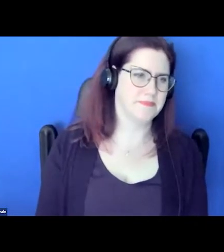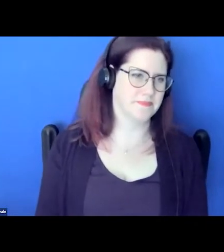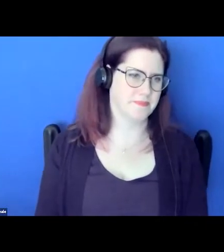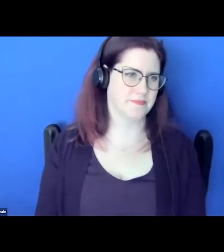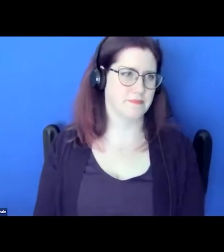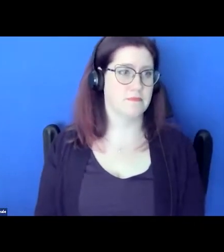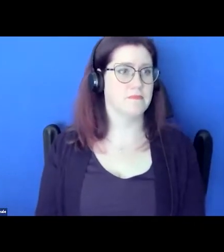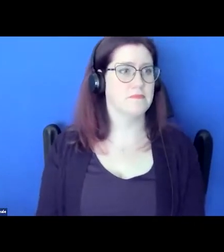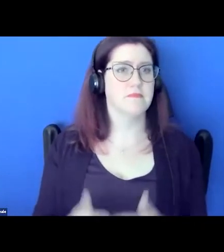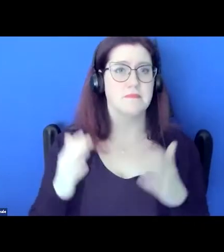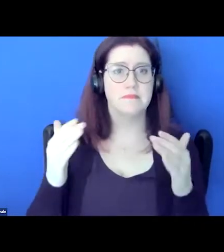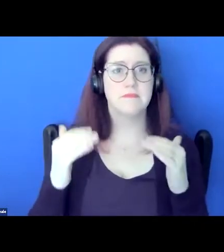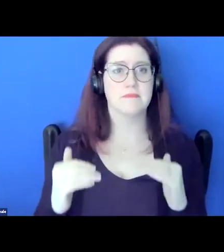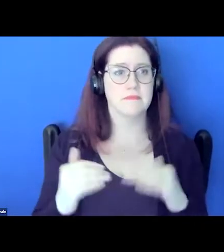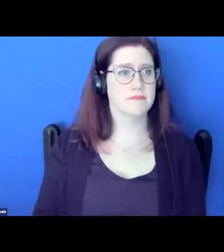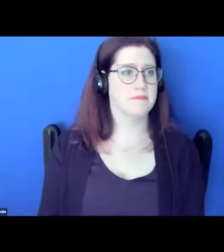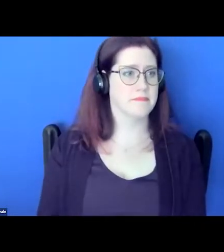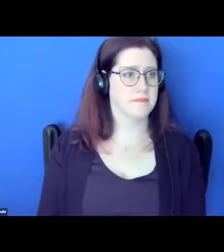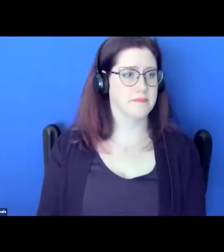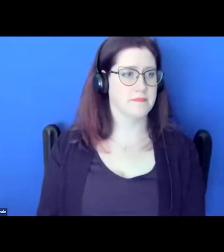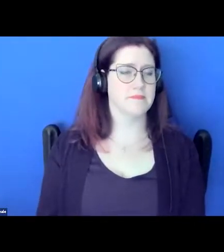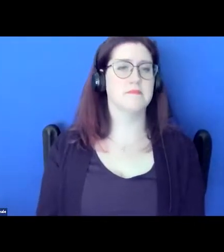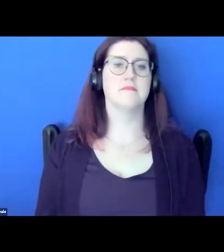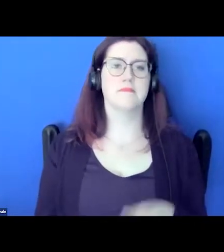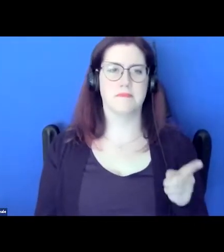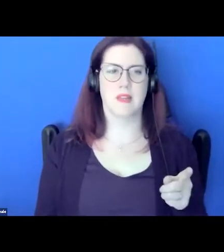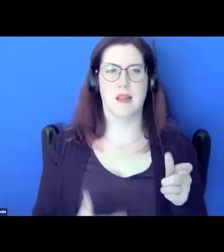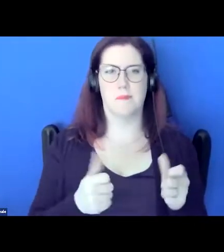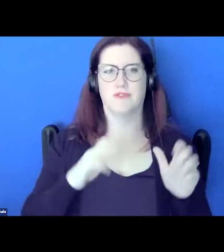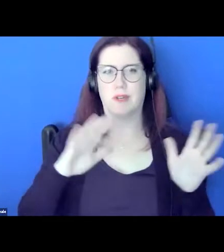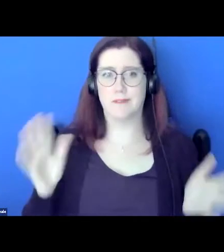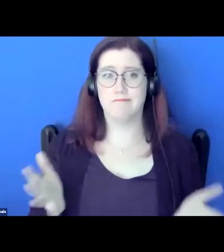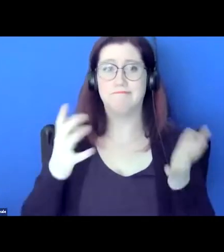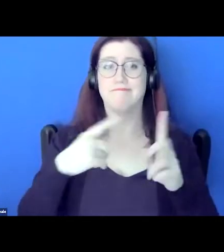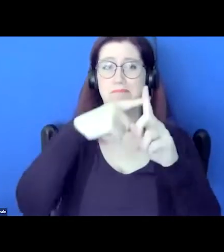Next slide, please. So I'm gonna try to lift up some positive things that have happened.